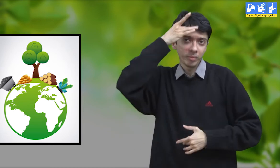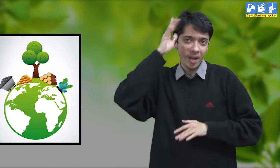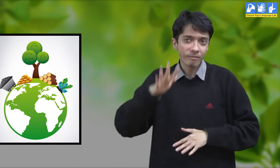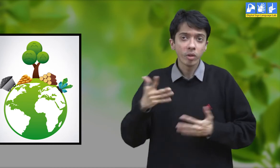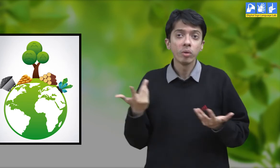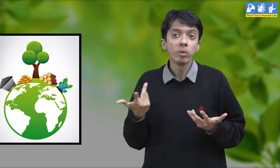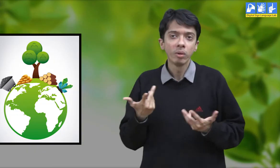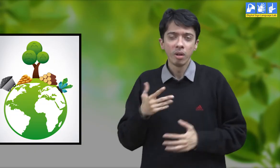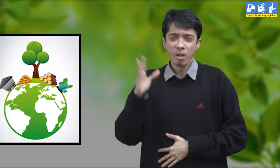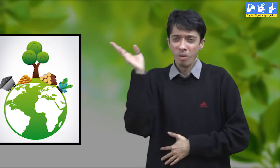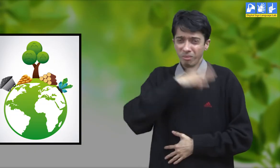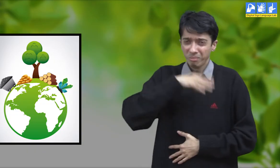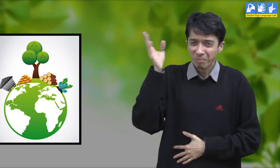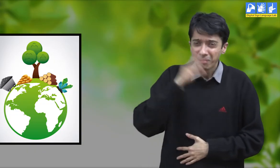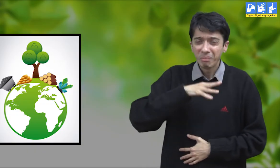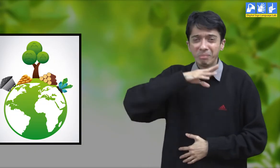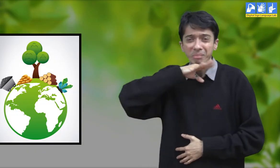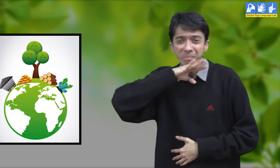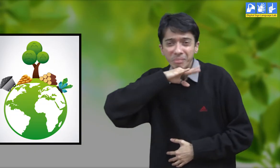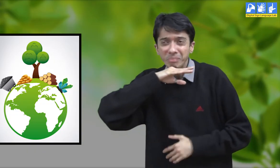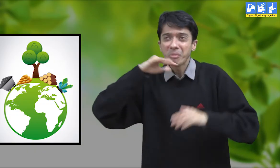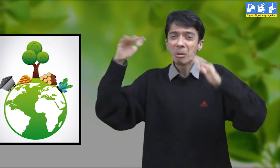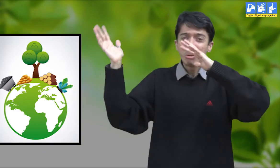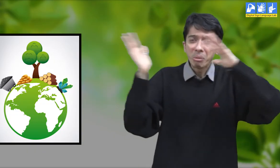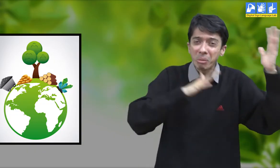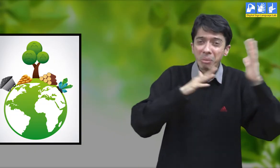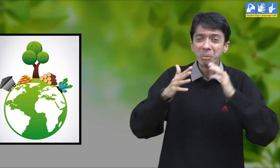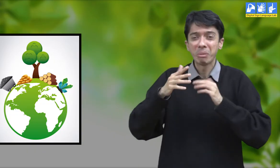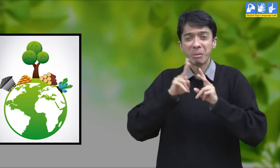If all the trees are removed from the earth then it will cause different problems.